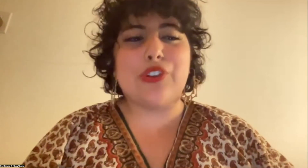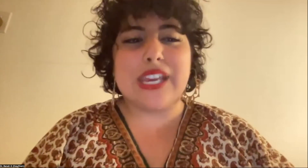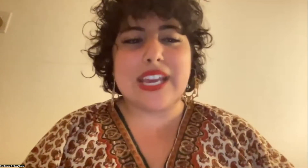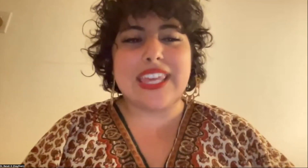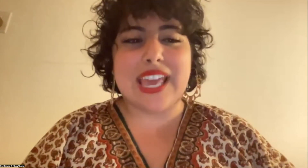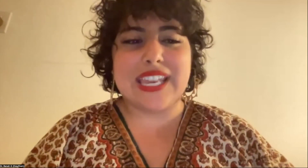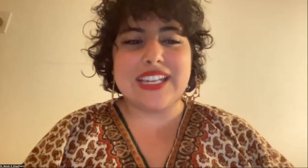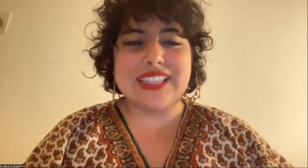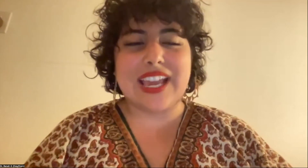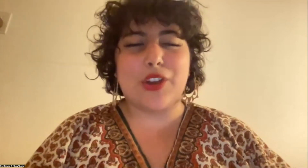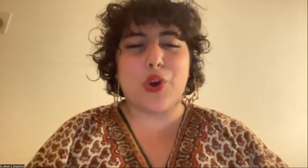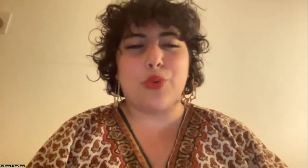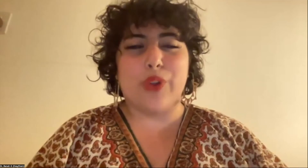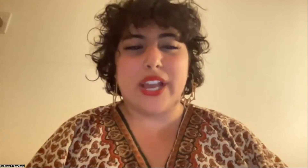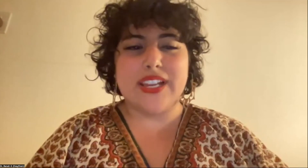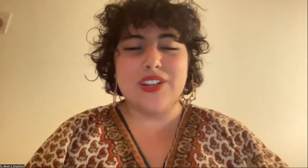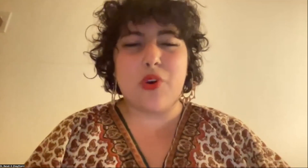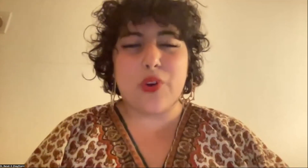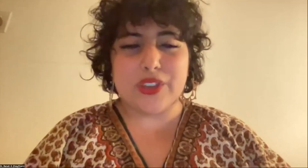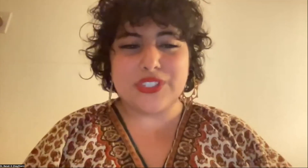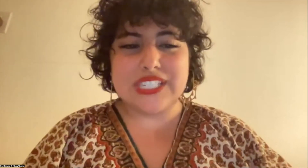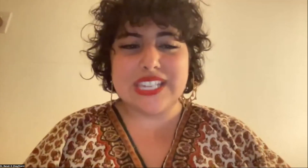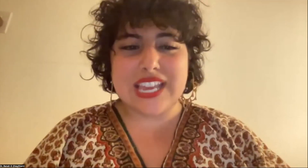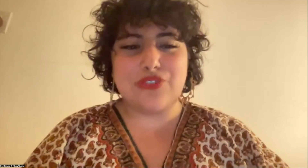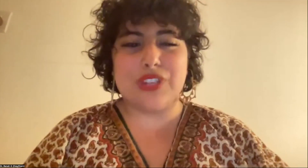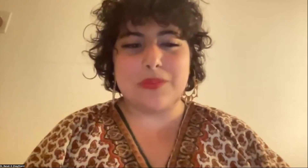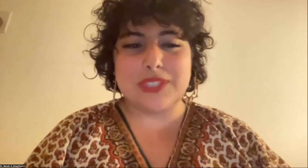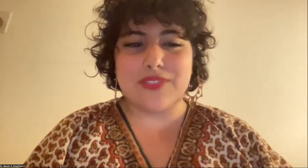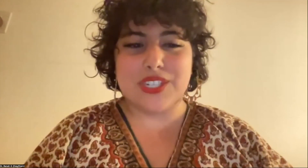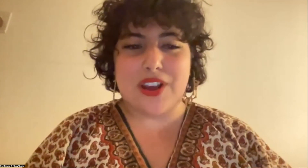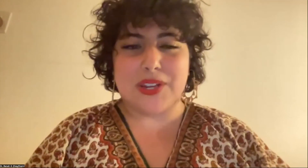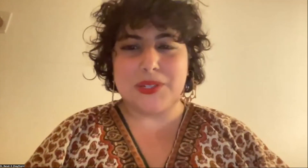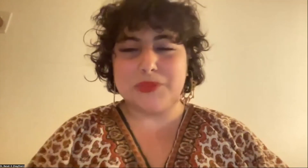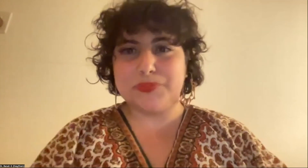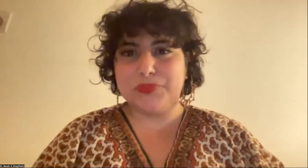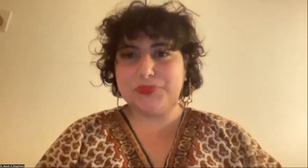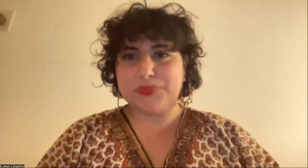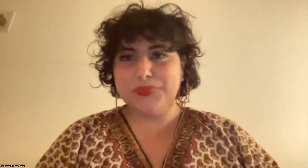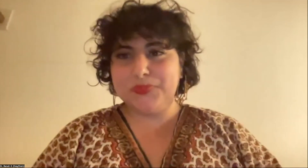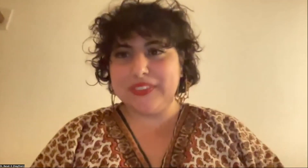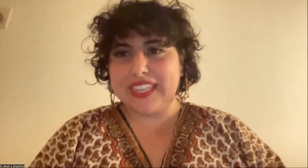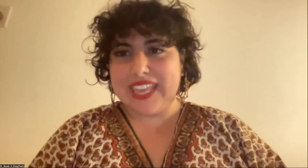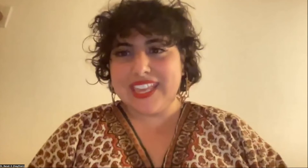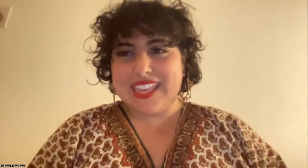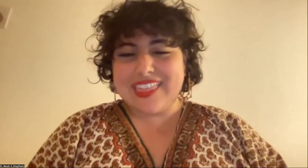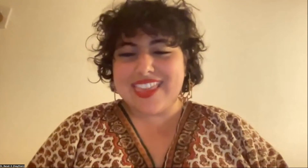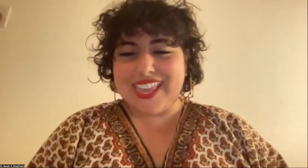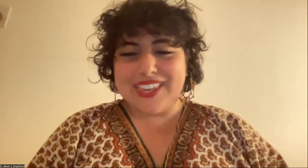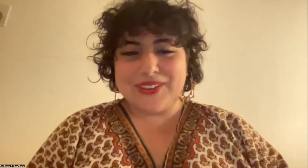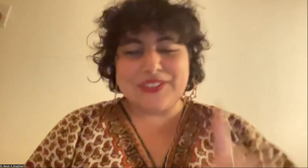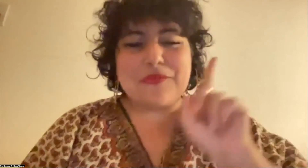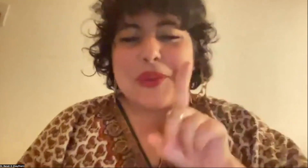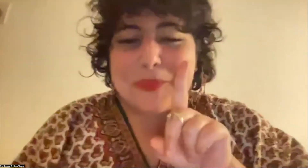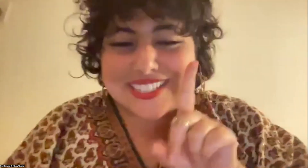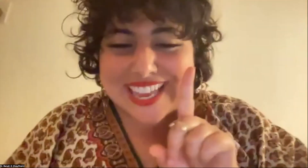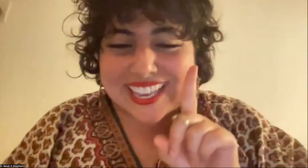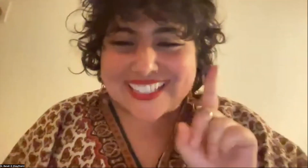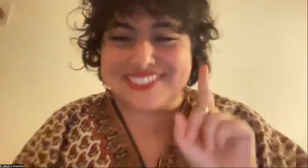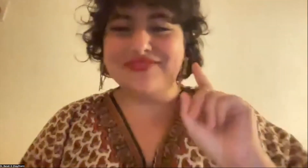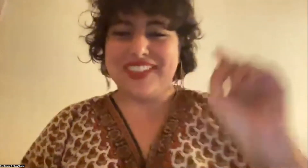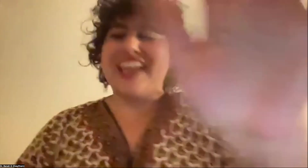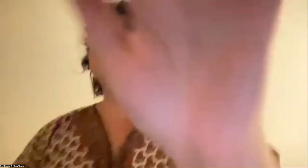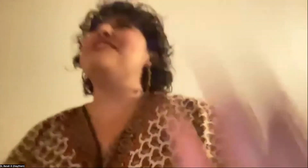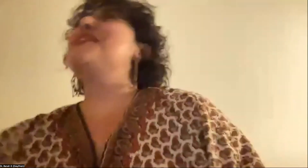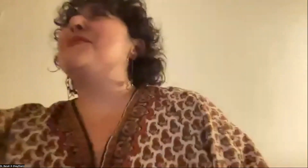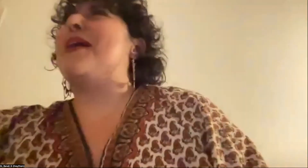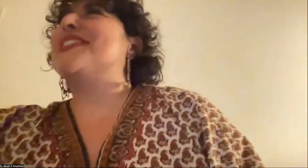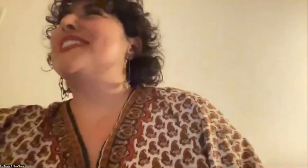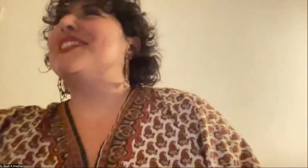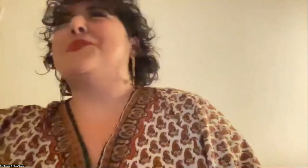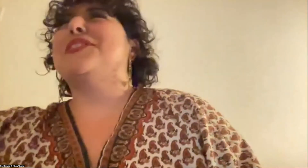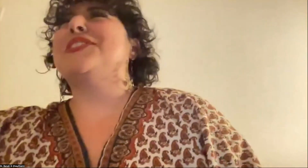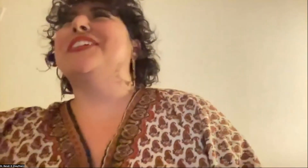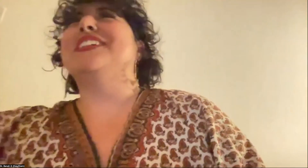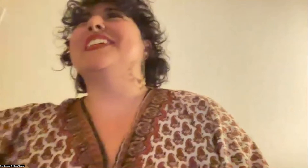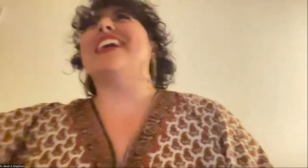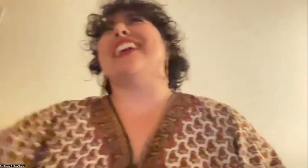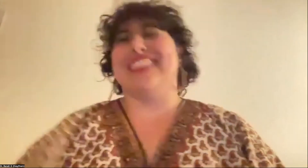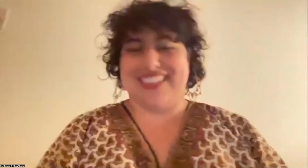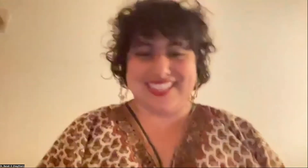creek again like a cobra, coiled, and dreams of the dawn. Thank you, give me one second.